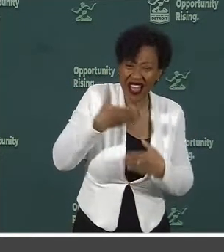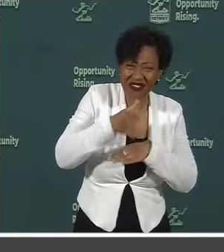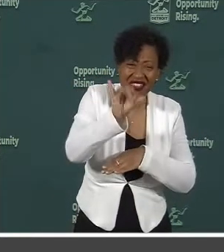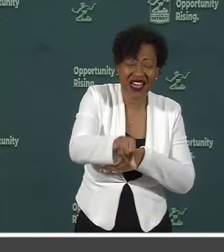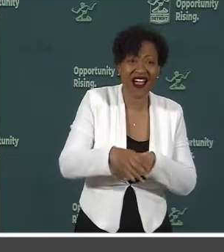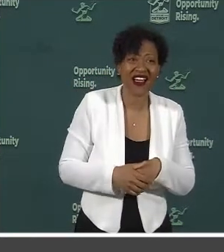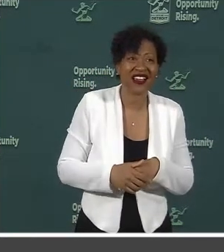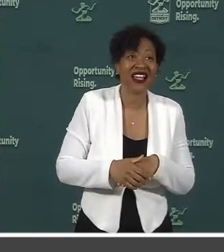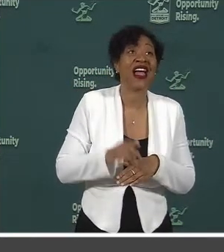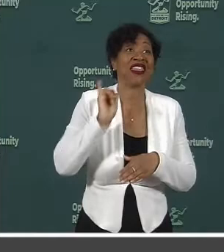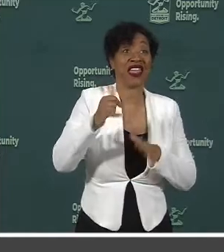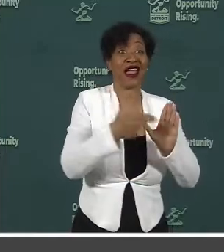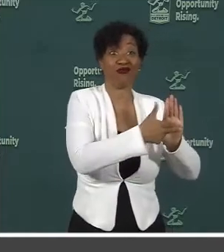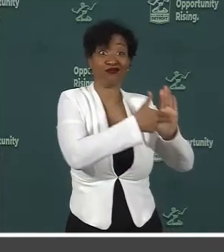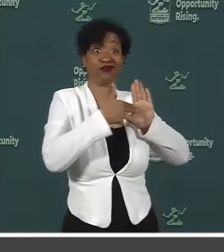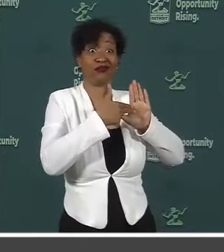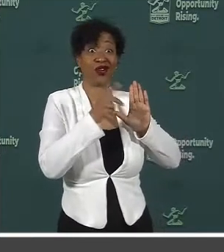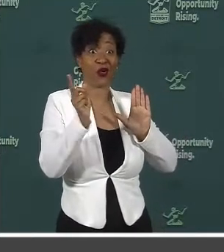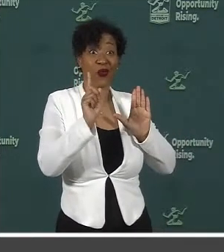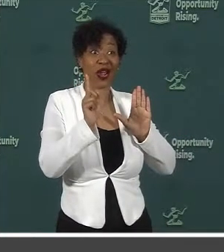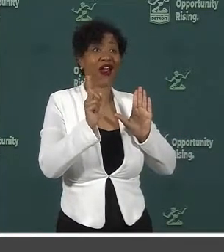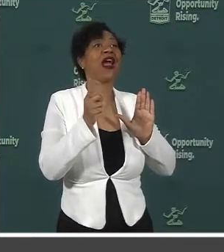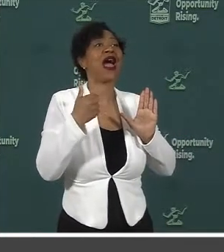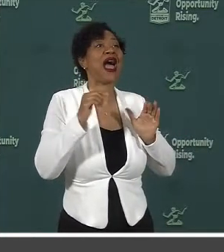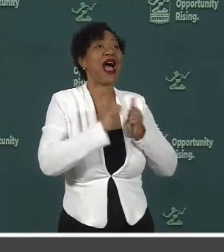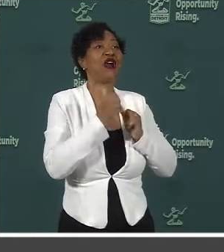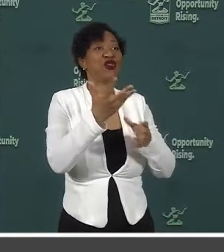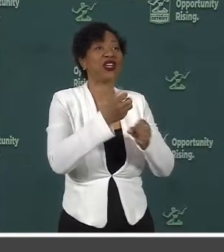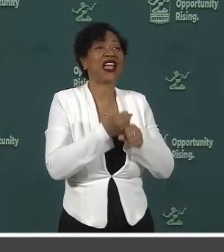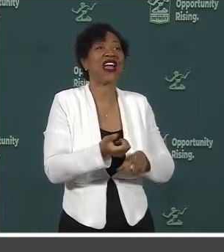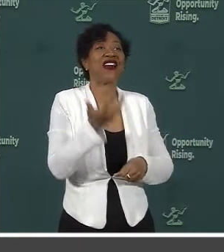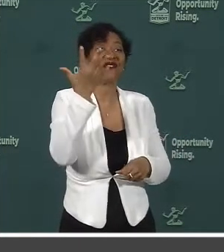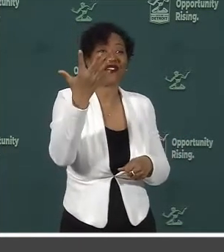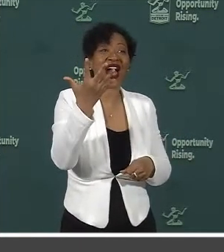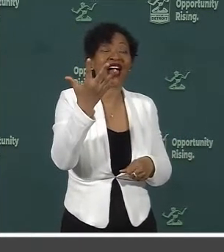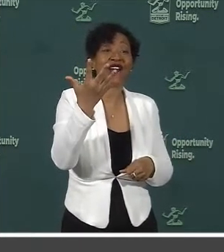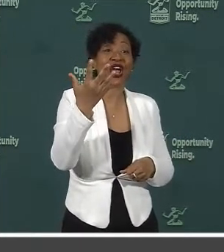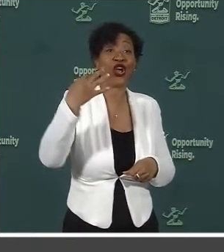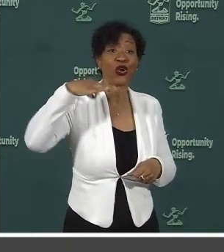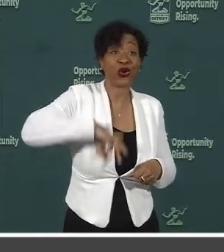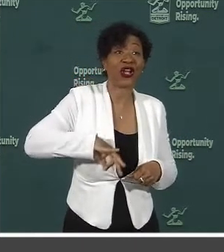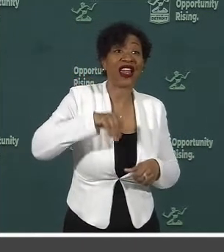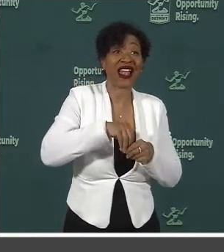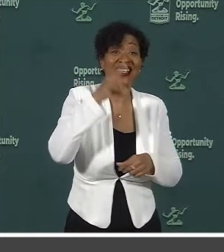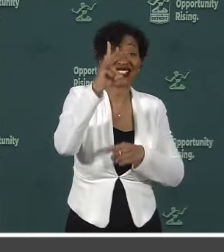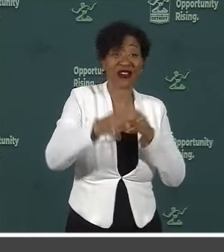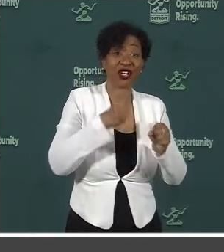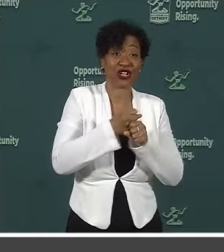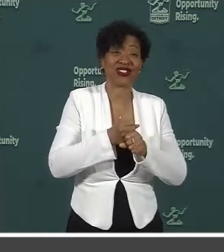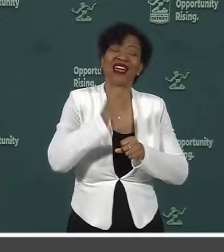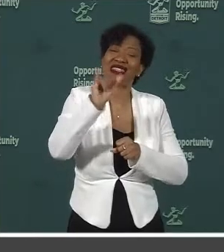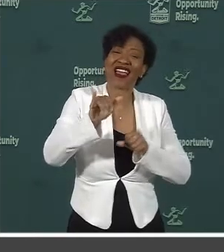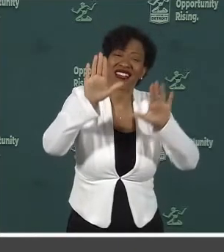IN IT HOW YOU GET FIVE CREDIT RATING UPGRADES IN SEVEN YEARS WAS EXCELLENT MANAGEMENT PRACTICES AND THE INTERESTING